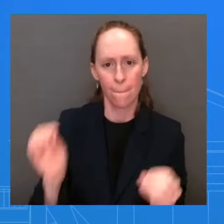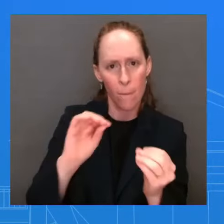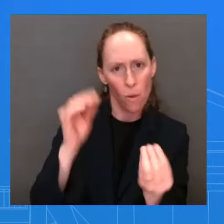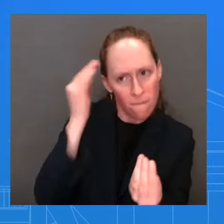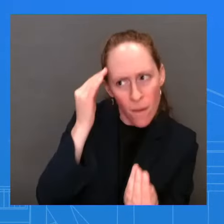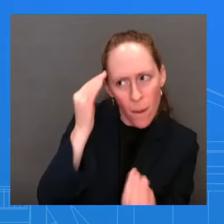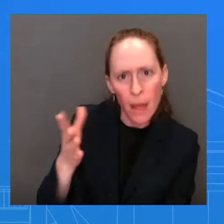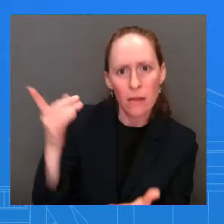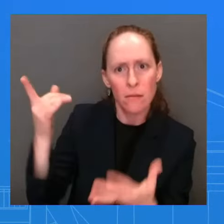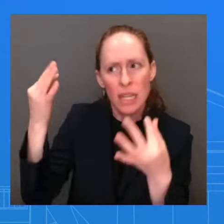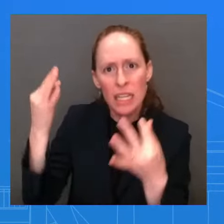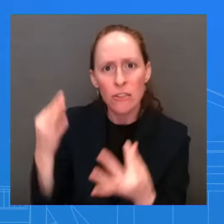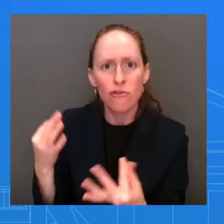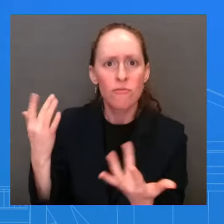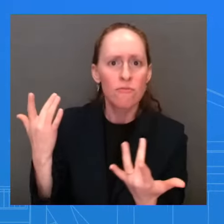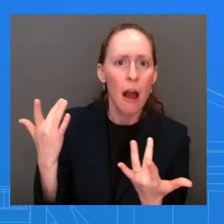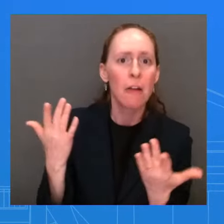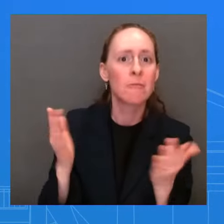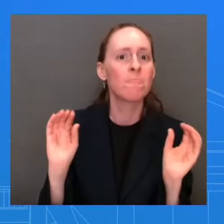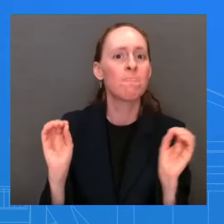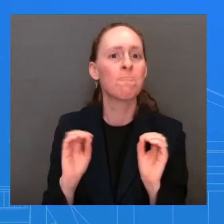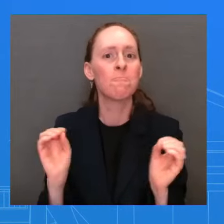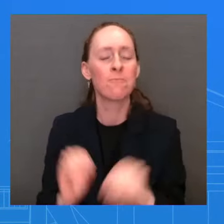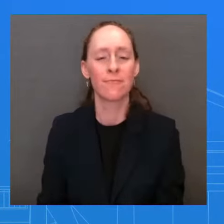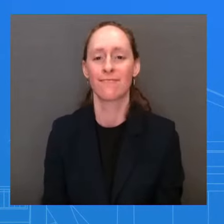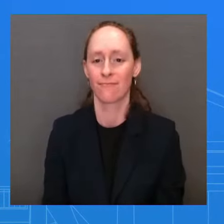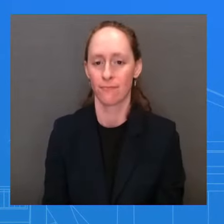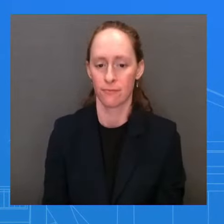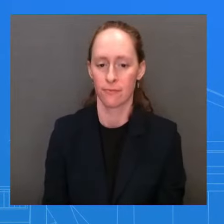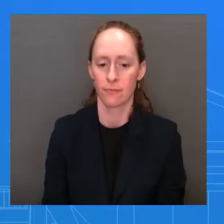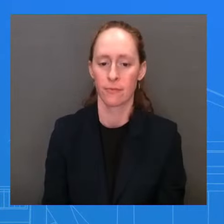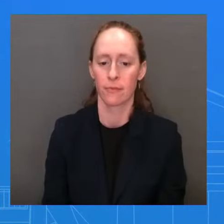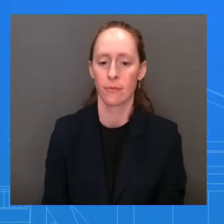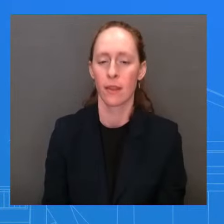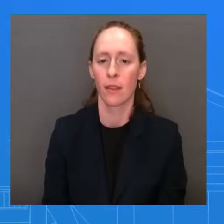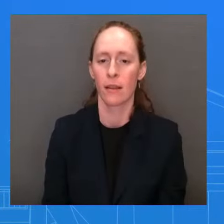when he was asked before today about his intention to run